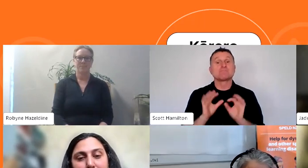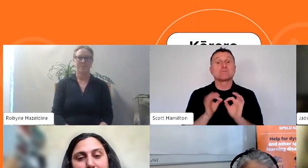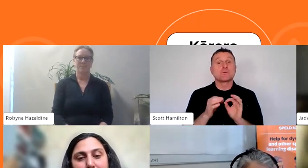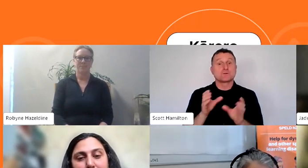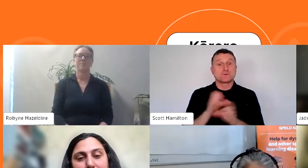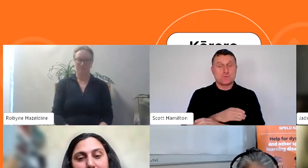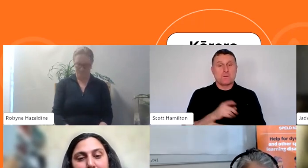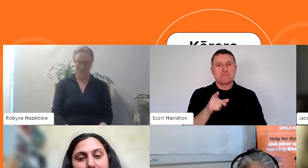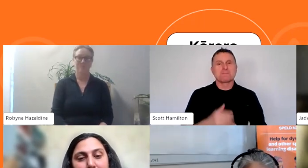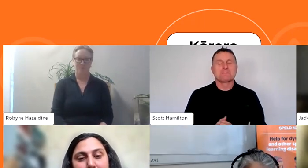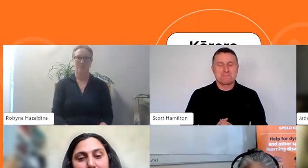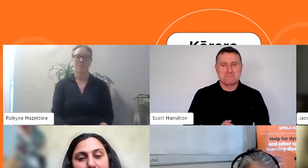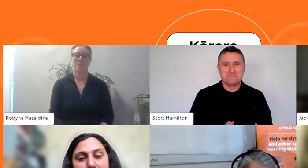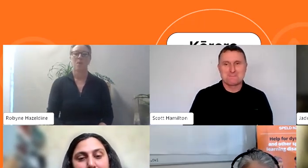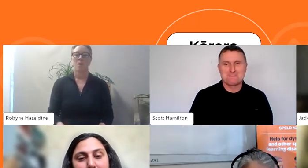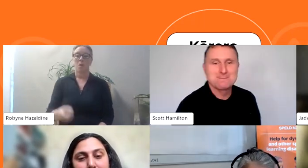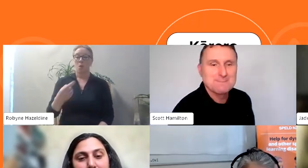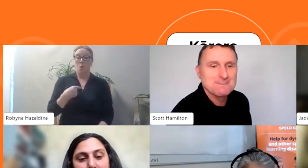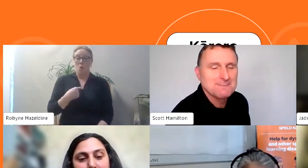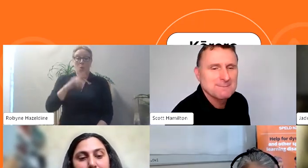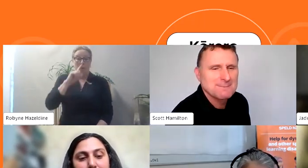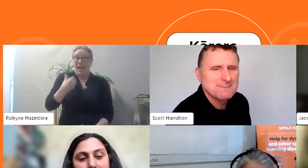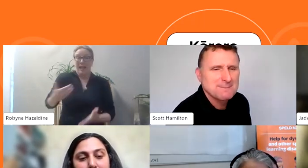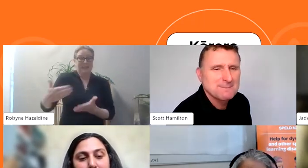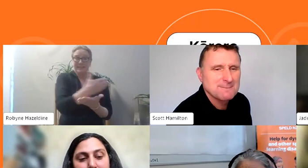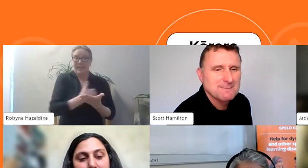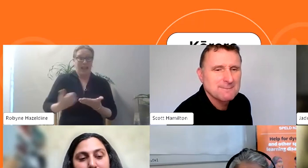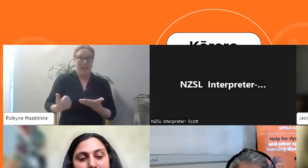at the bottom of the education system's cliff. We receive no government